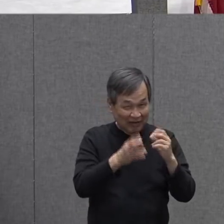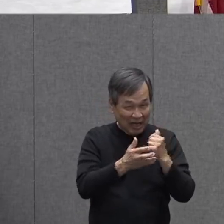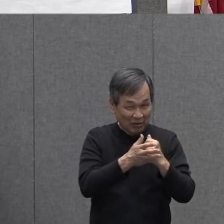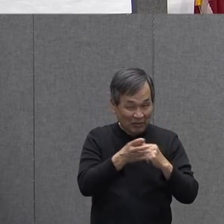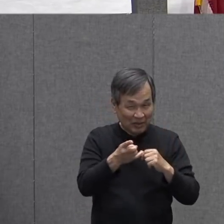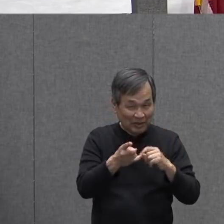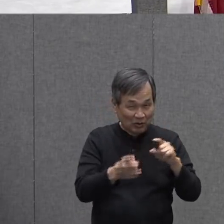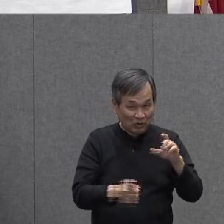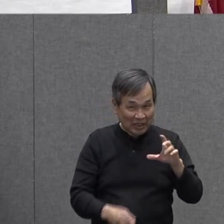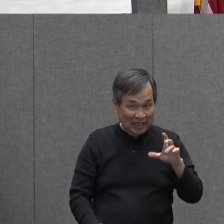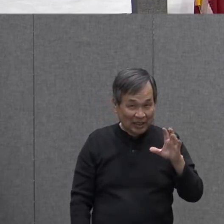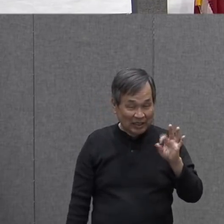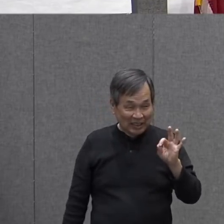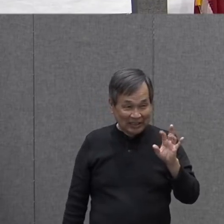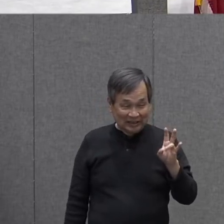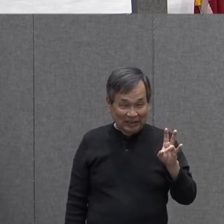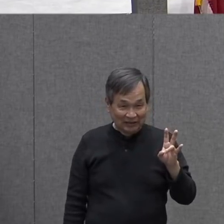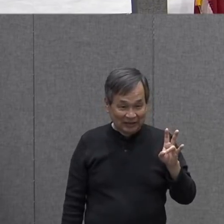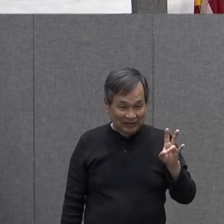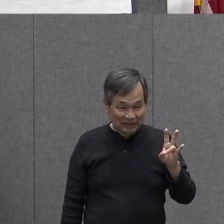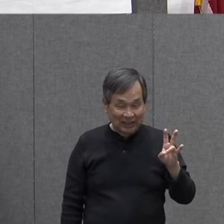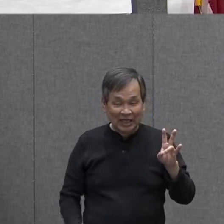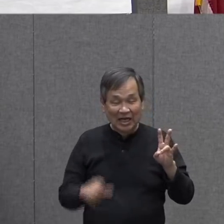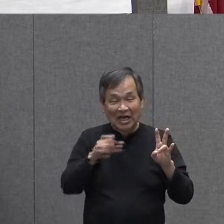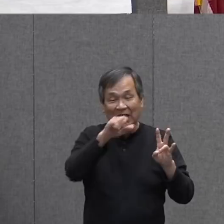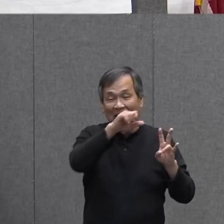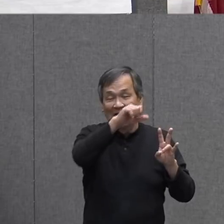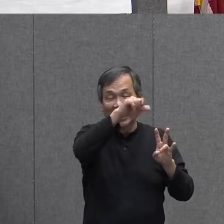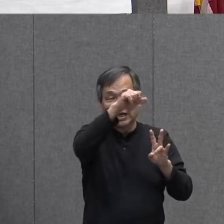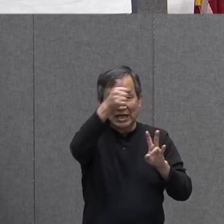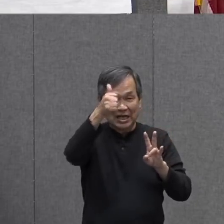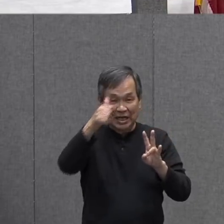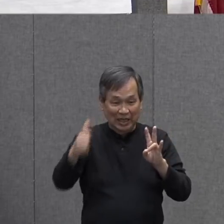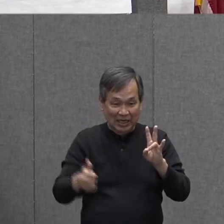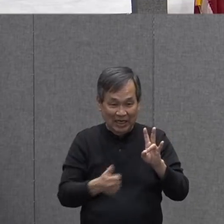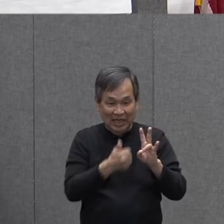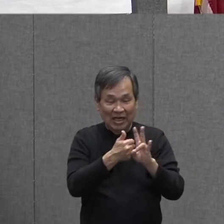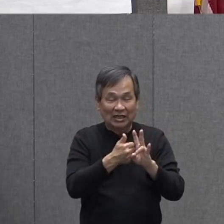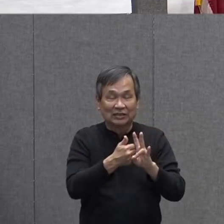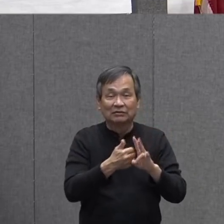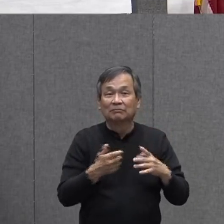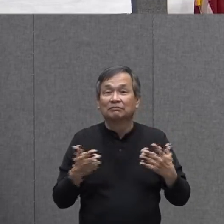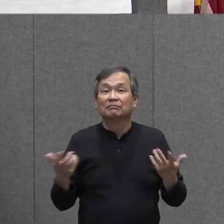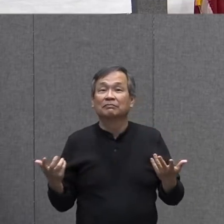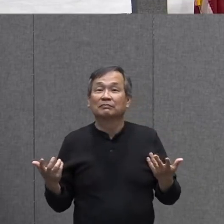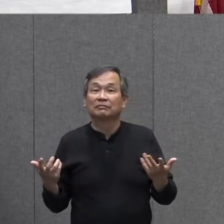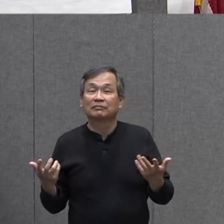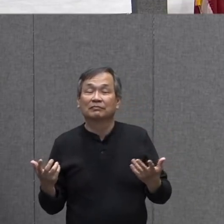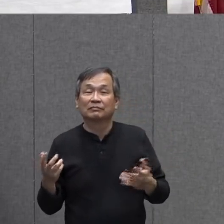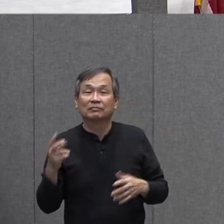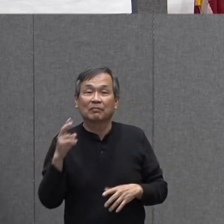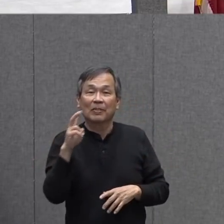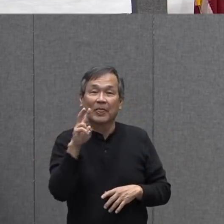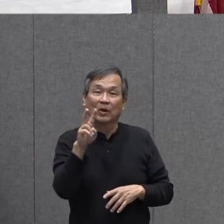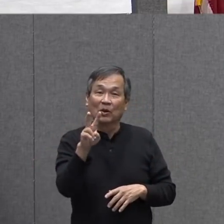It was 107, so 10 more than 197 is going to take us to 207.